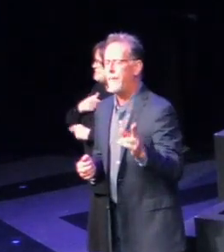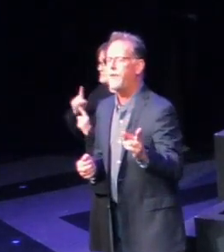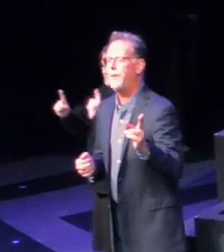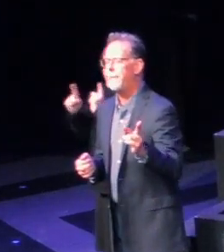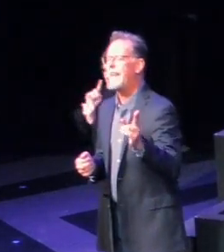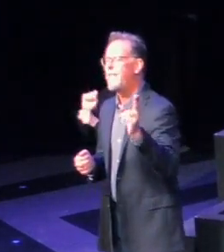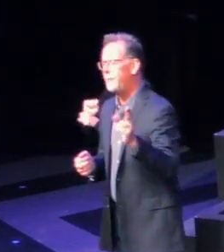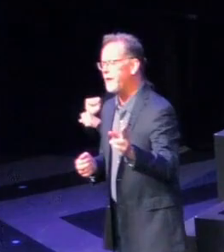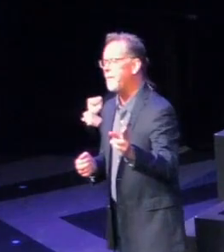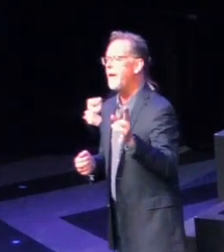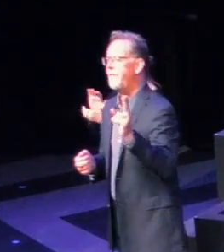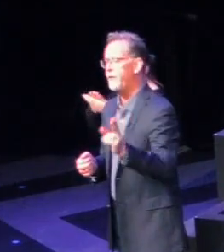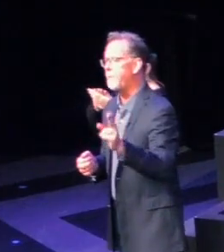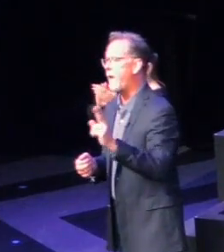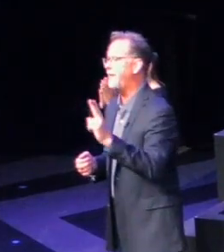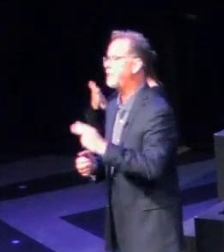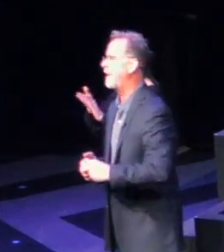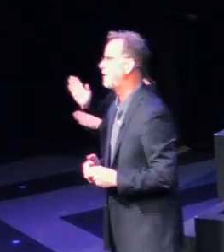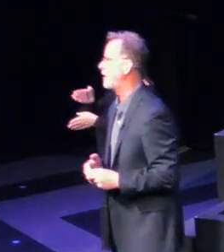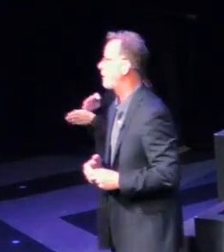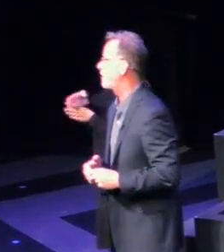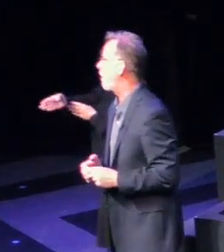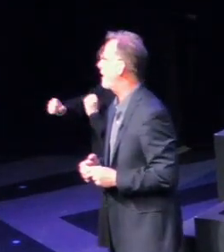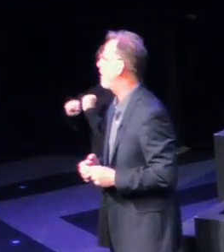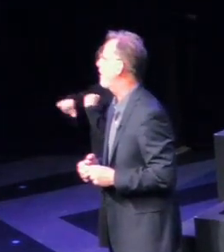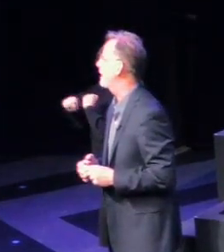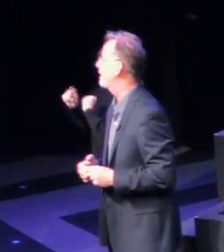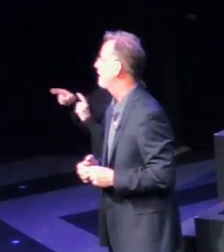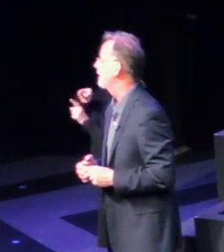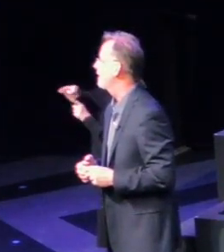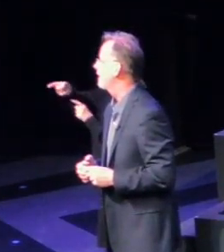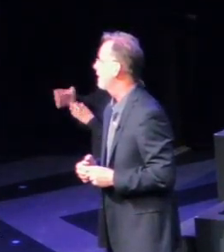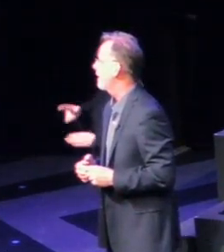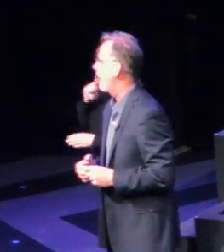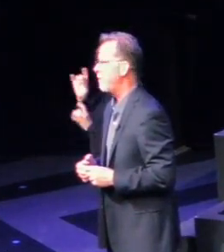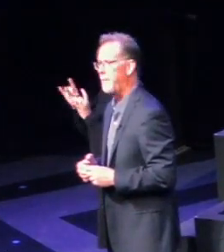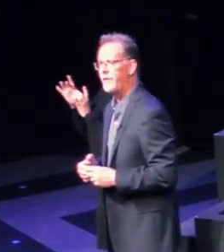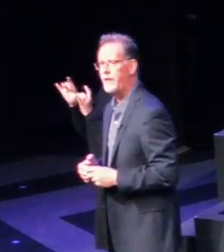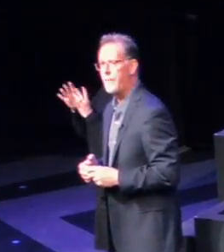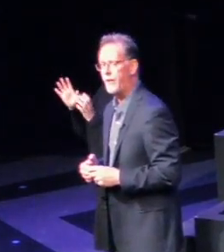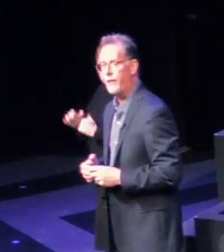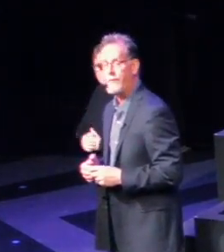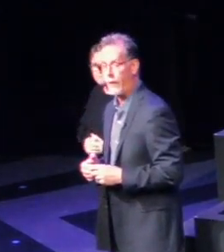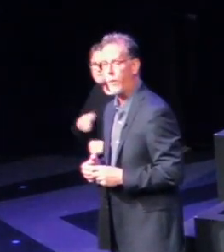to become a, to become a field marketing specialist for Starbucks Coffee. I remember the job interview very well.